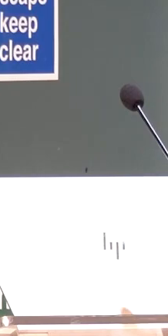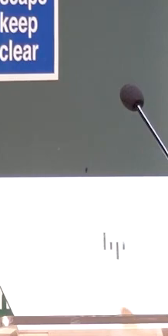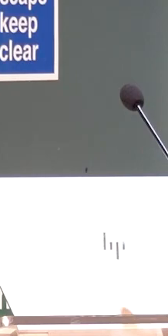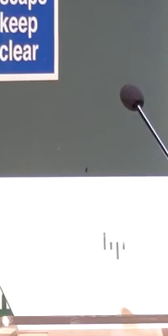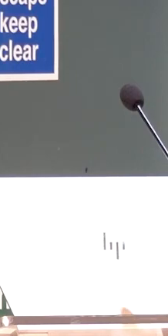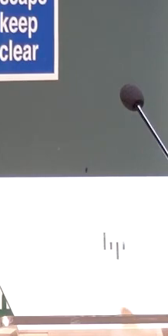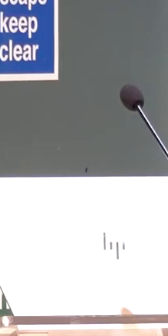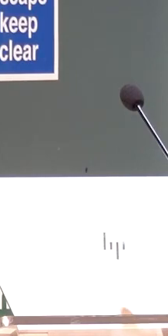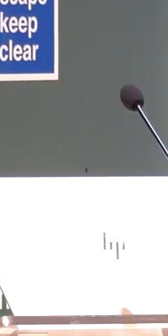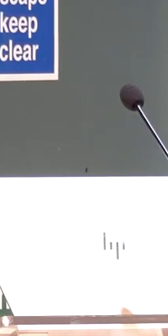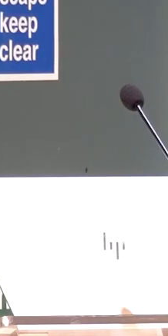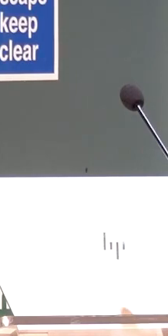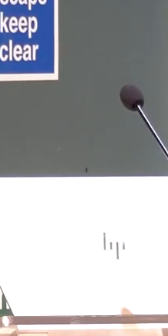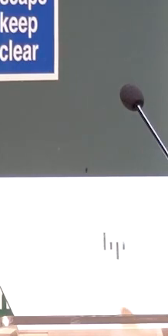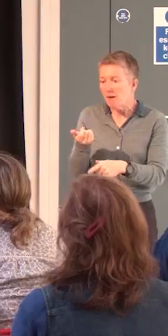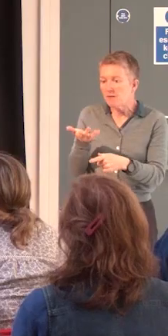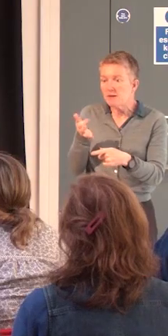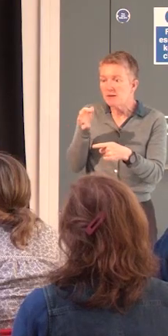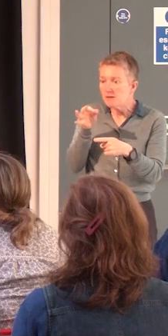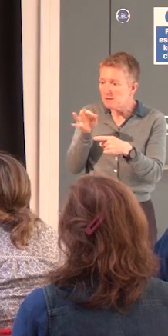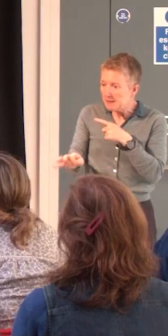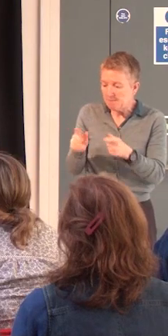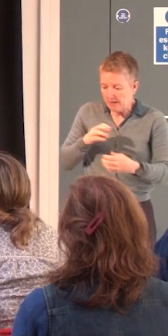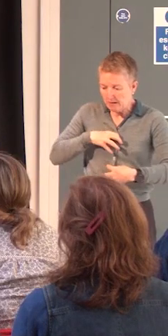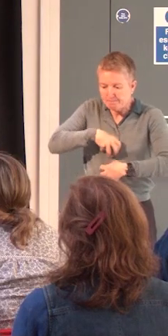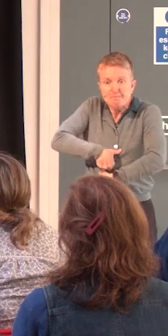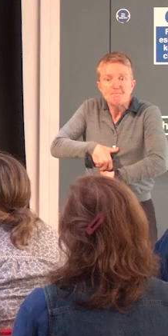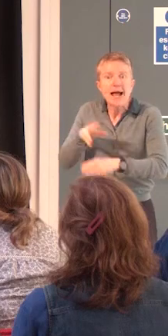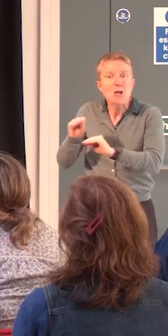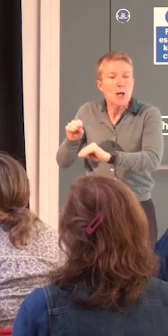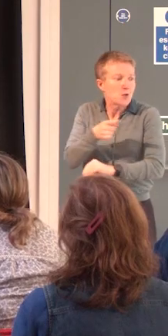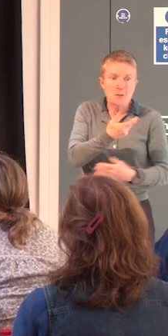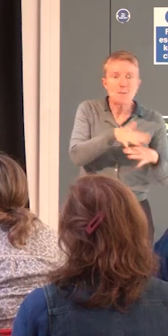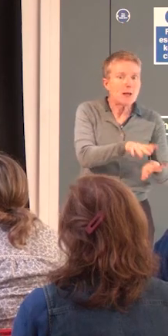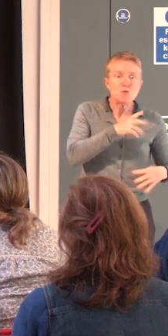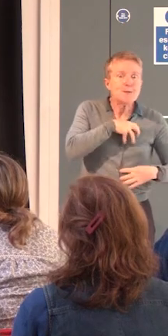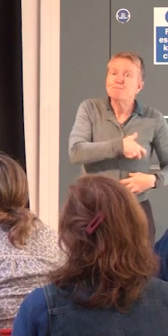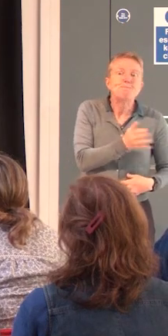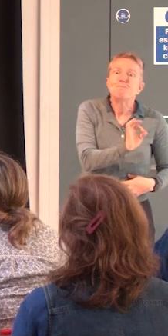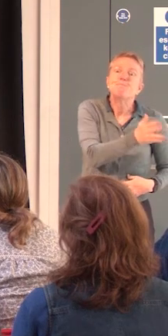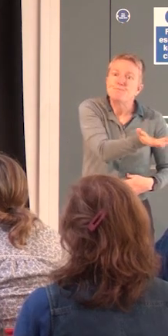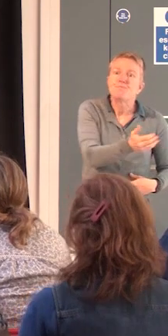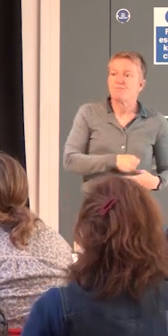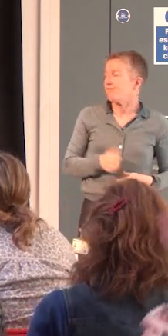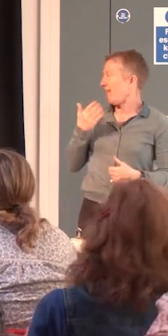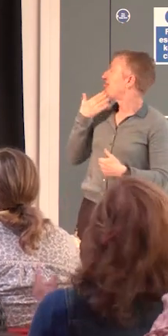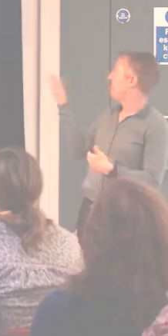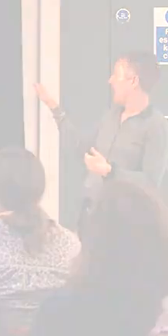to provide pupils with accommodating education that mainstream schools may not be able to. Thanks very much Ben!